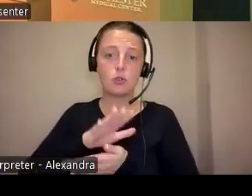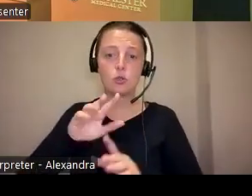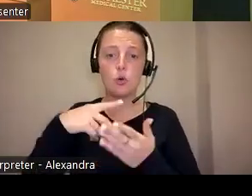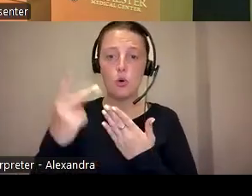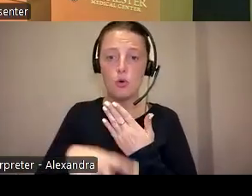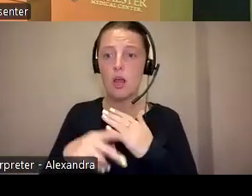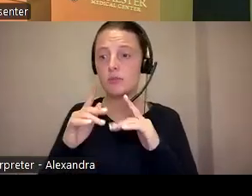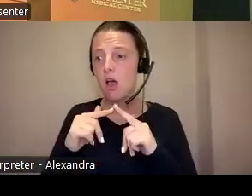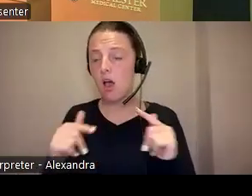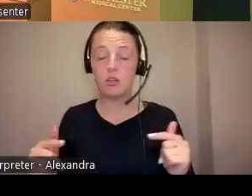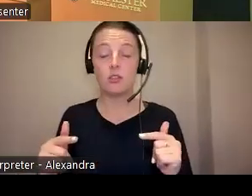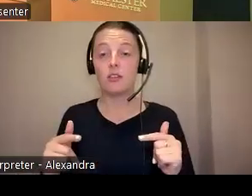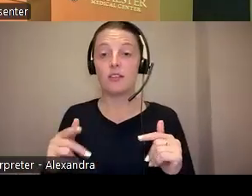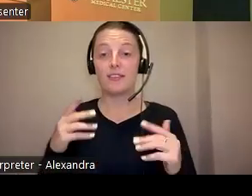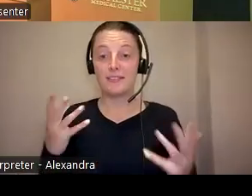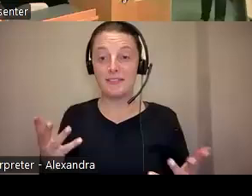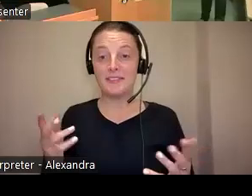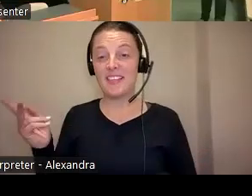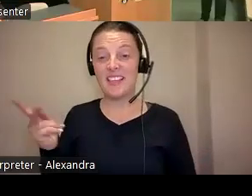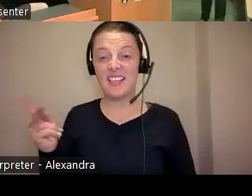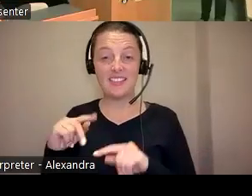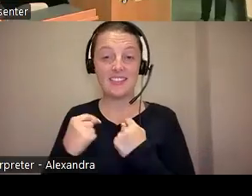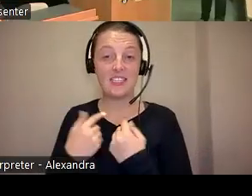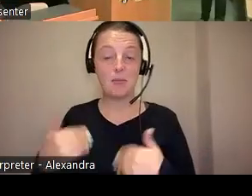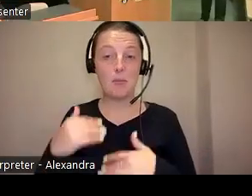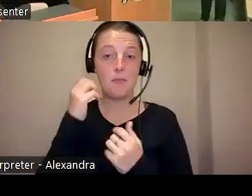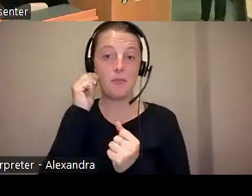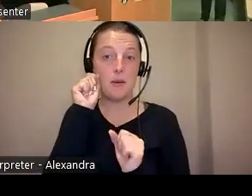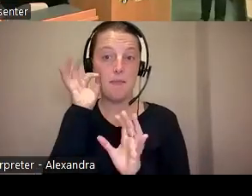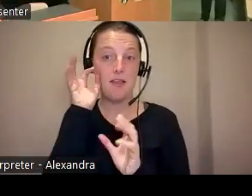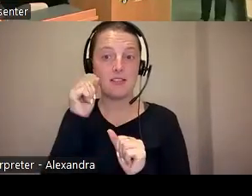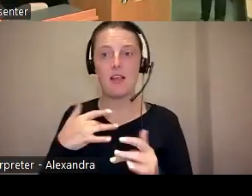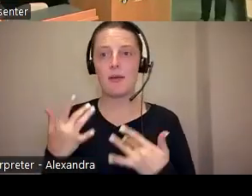excited for the session that we're walking into um partly because I think there is so much that